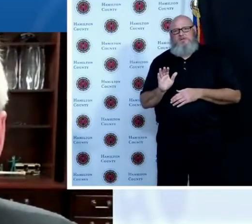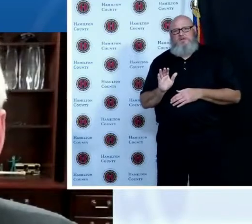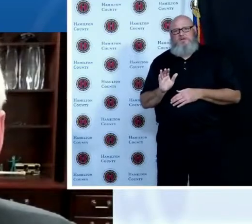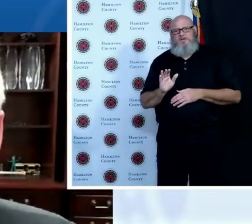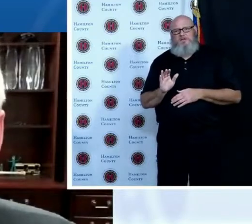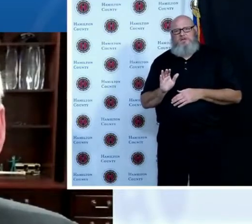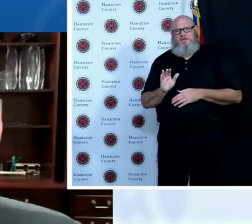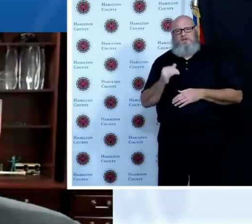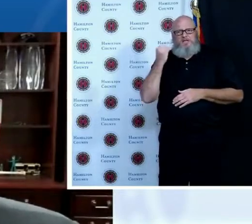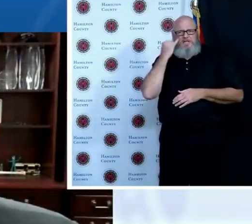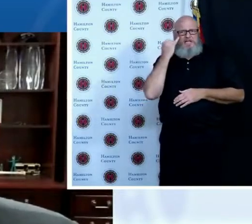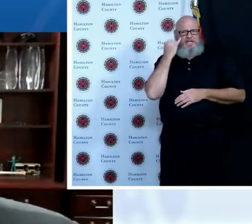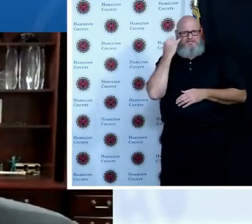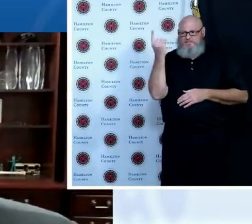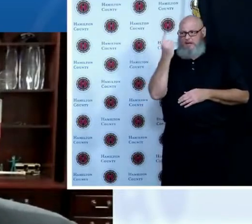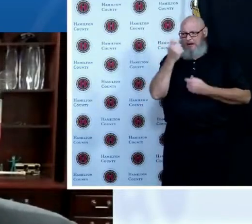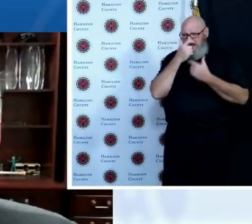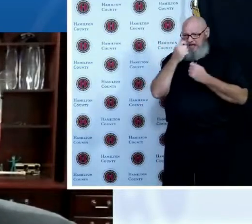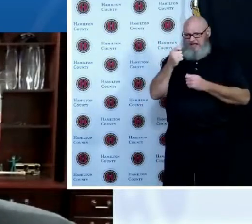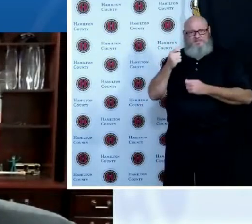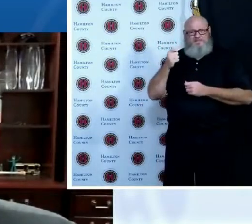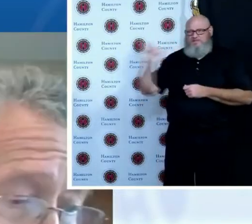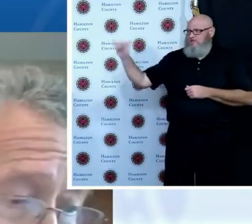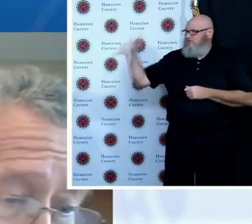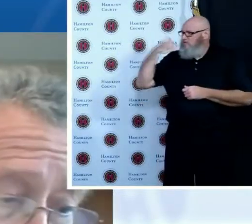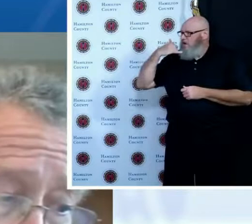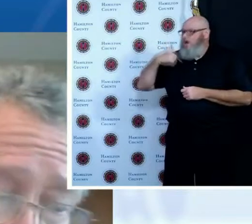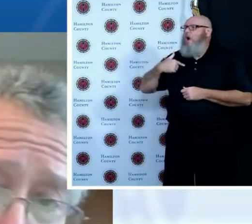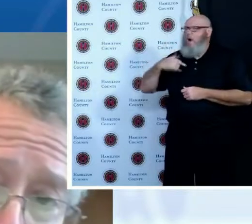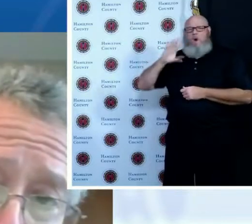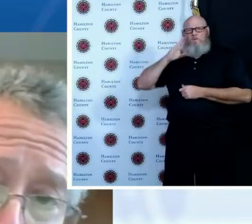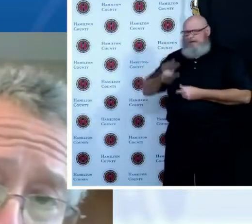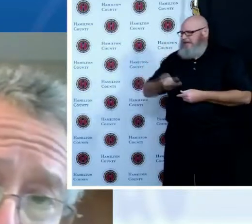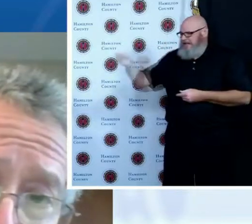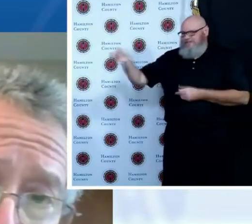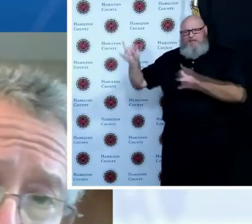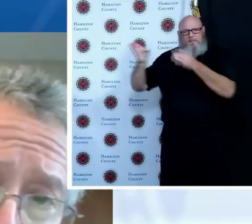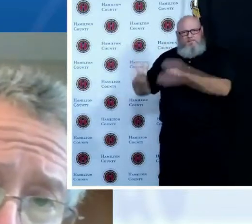doesn't happen a lot but it's happened some what grade would you give the initial rule out so far